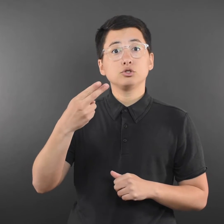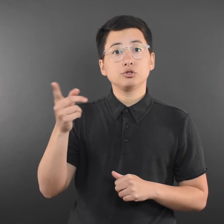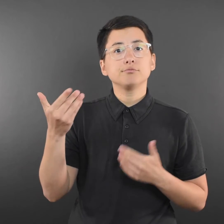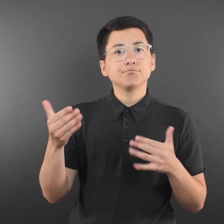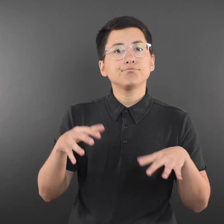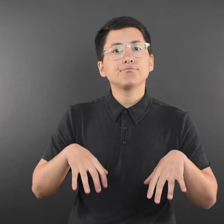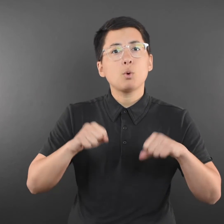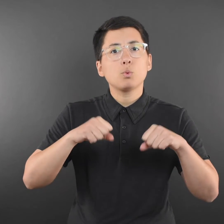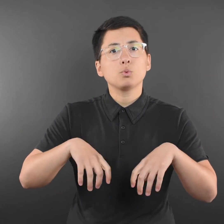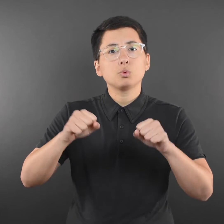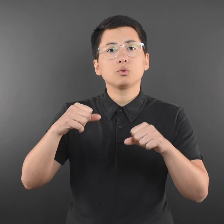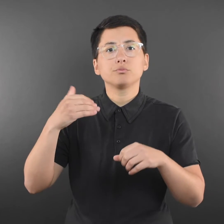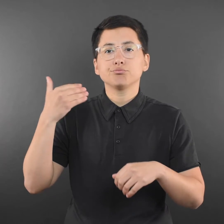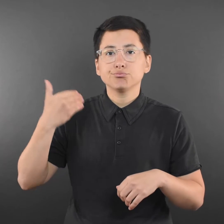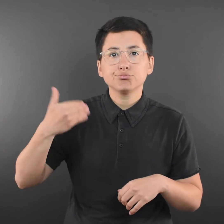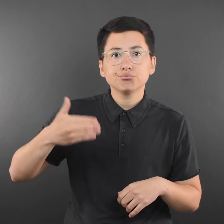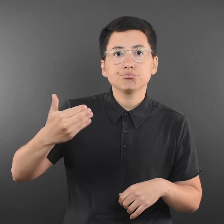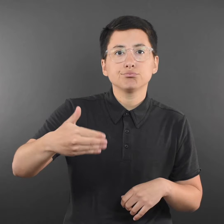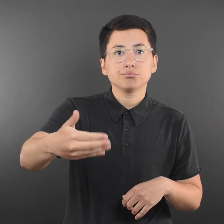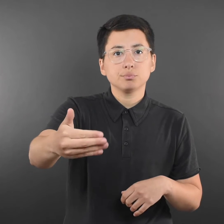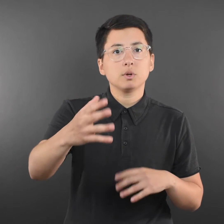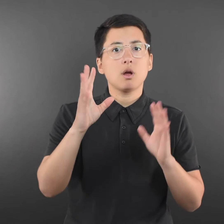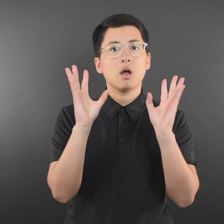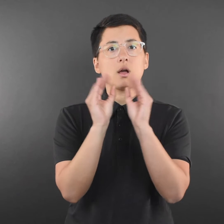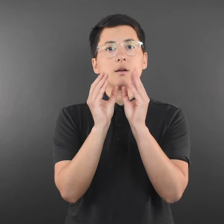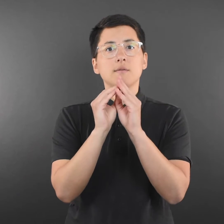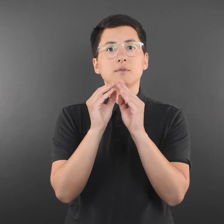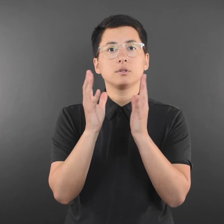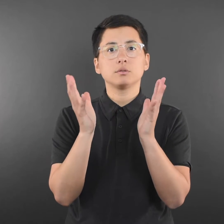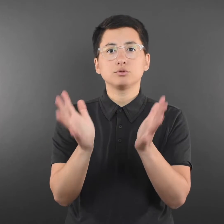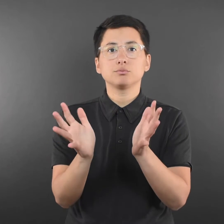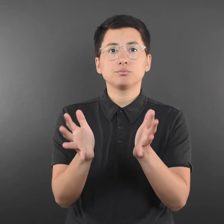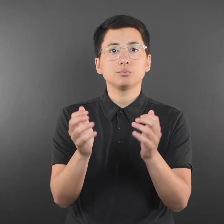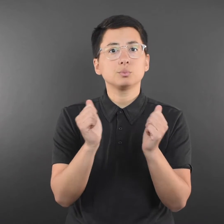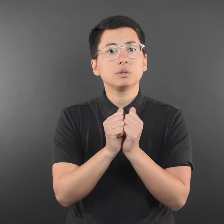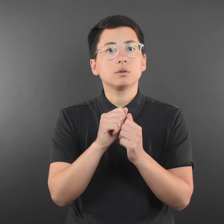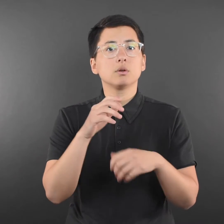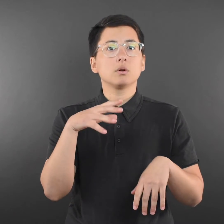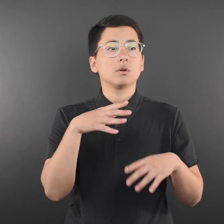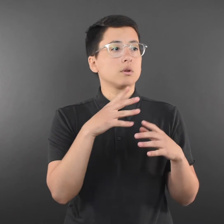MDH holds regular conference calls with local public health community and faith leaders